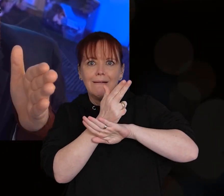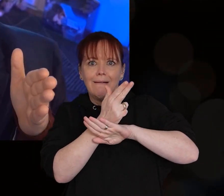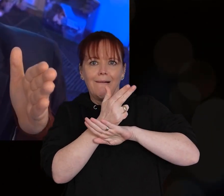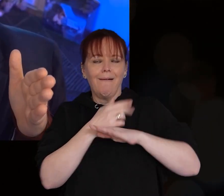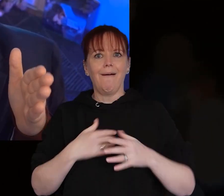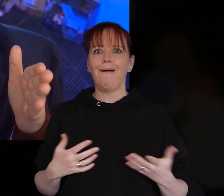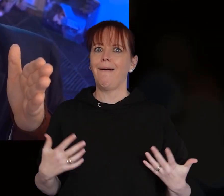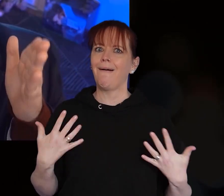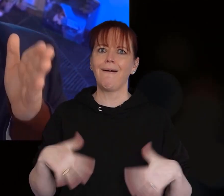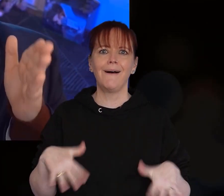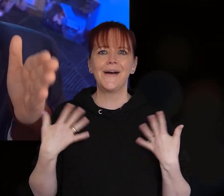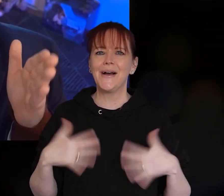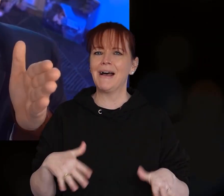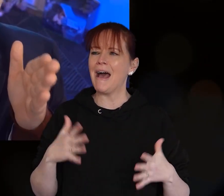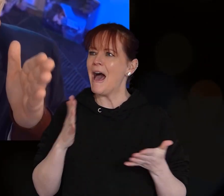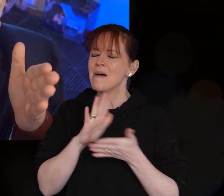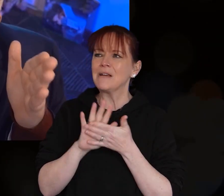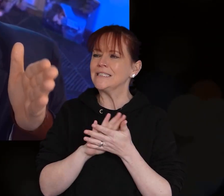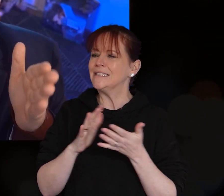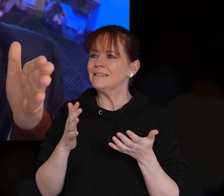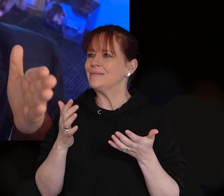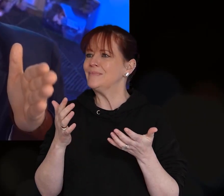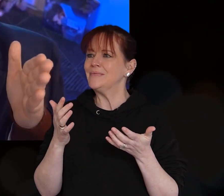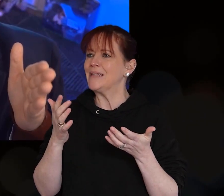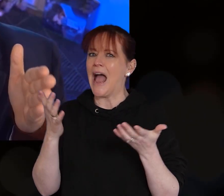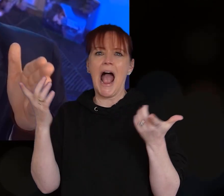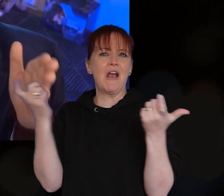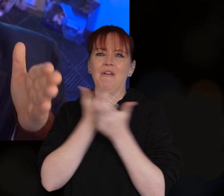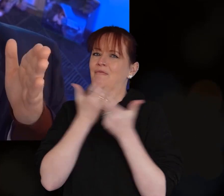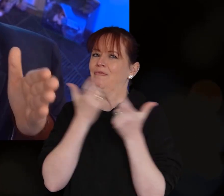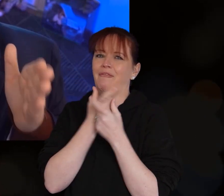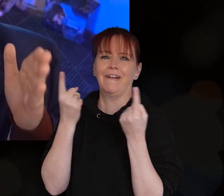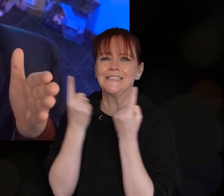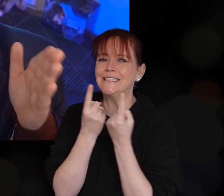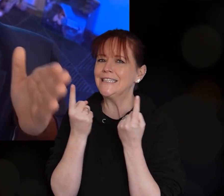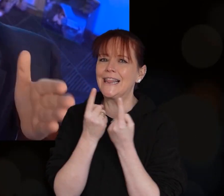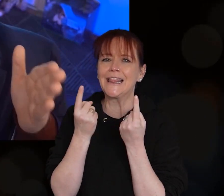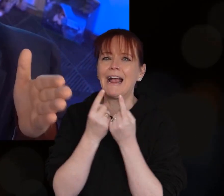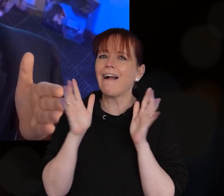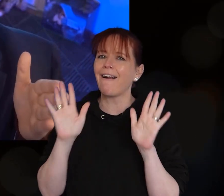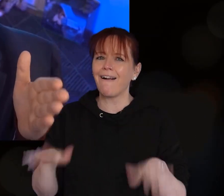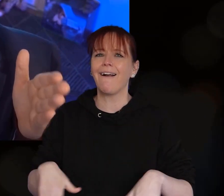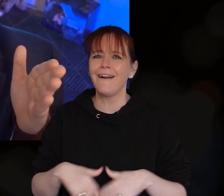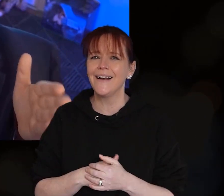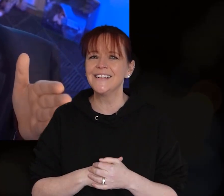I mean... STUTTERS That's a pretty funny feature, not gonna lie,